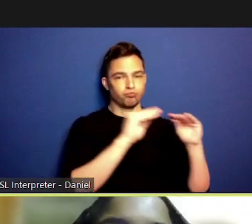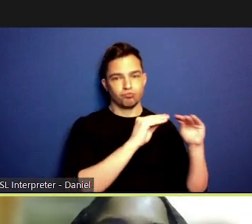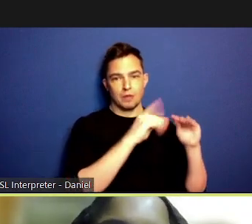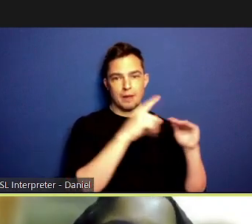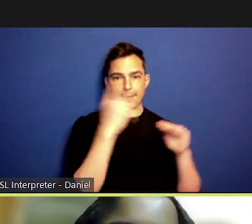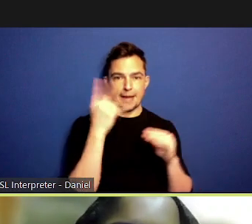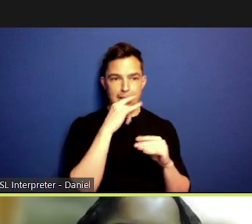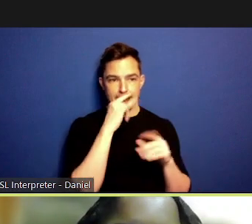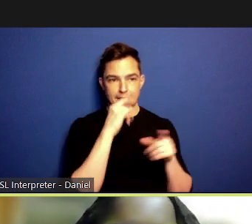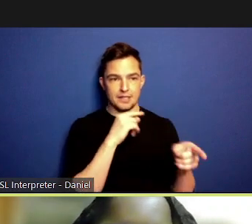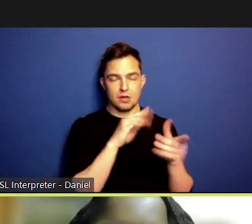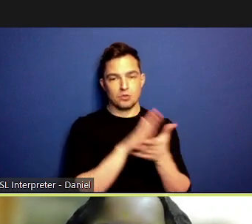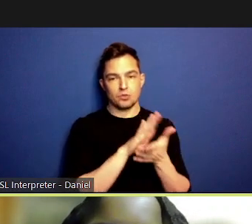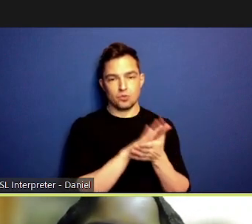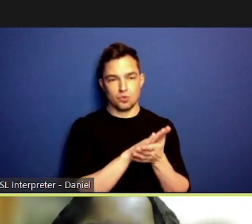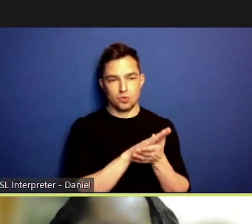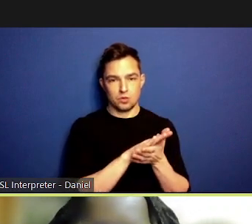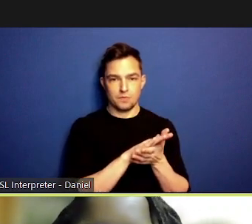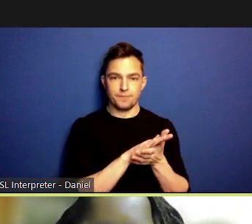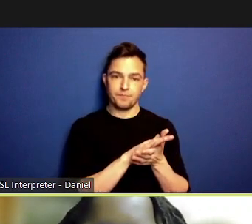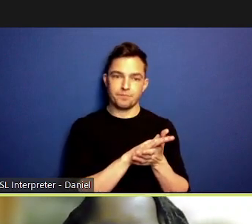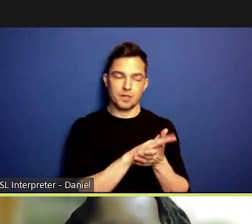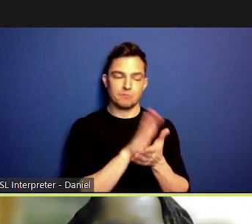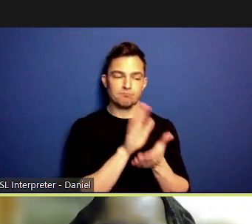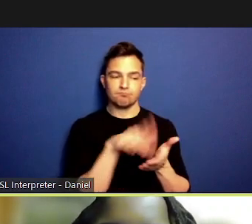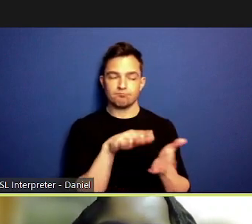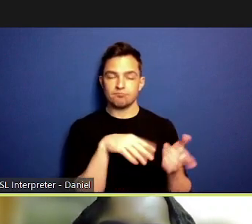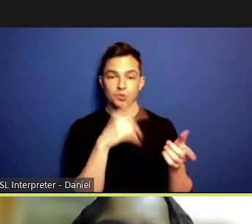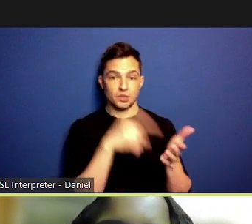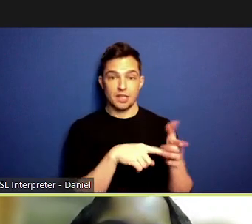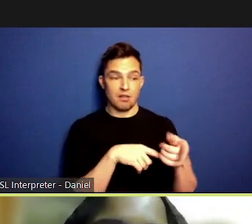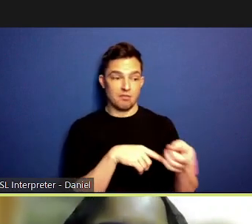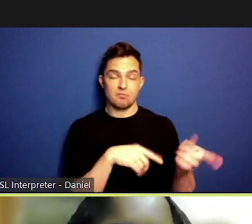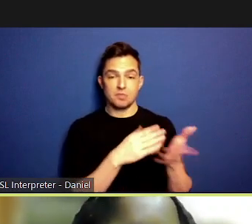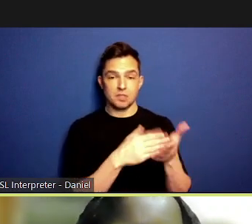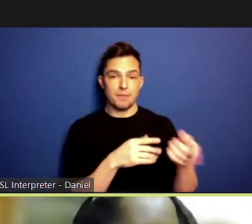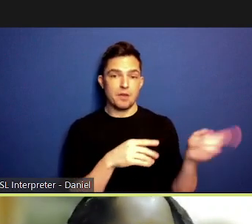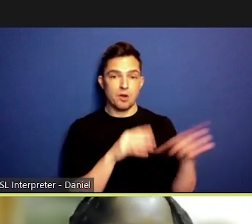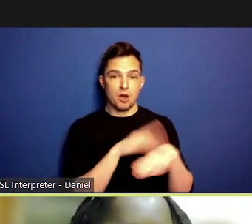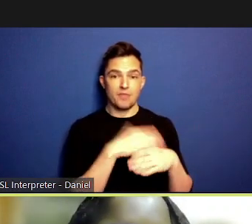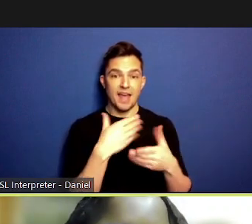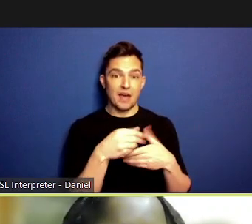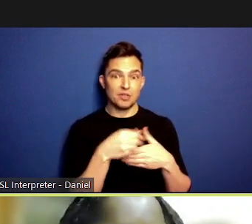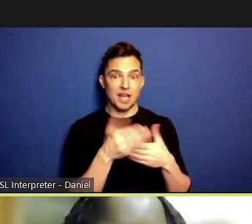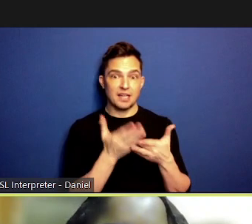at the school that you could tell were kind of on the outside of things on the outskirts.